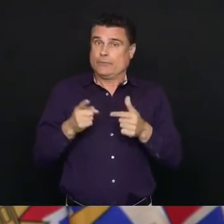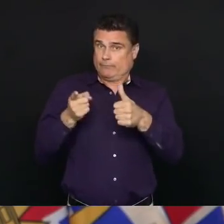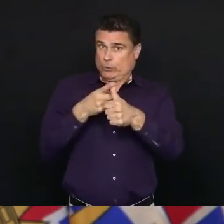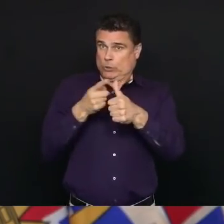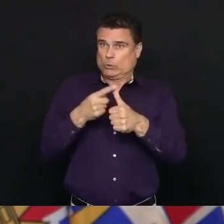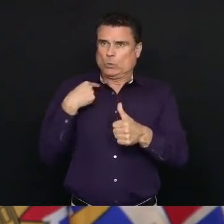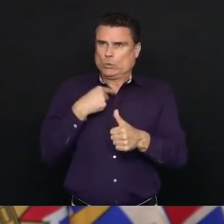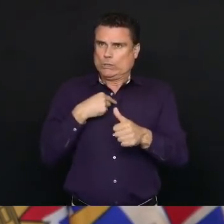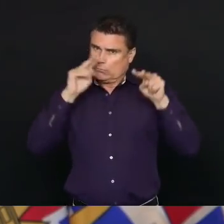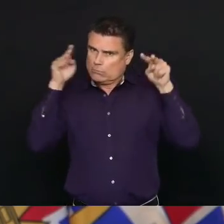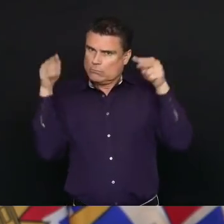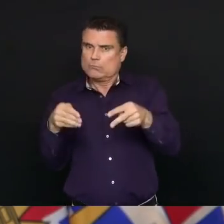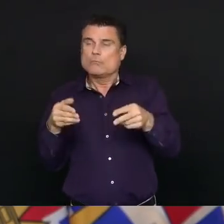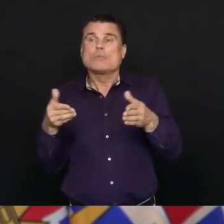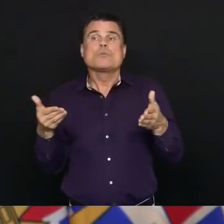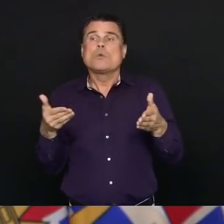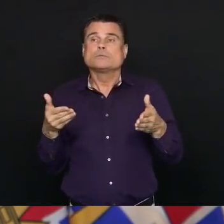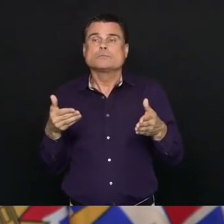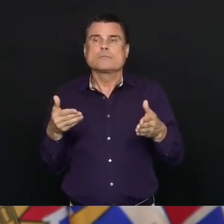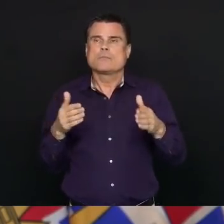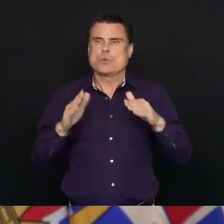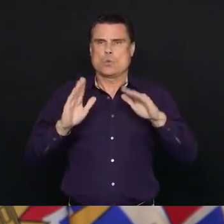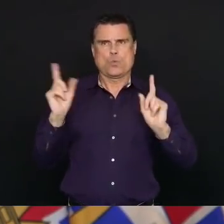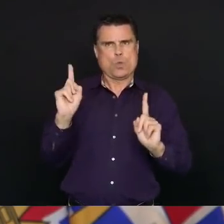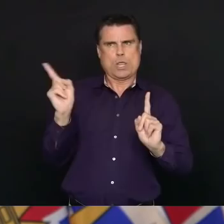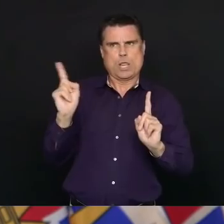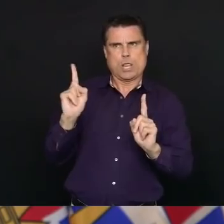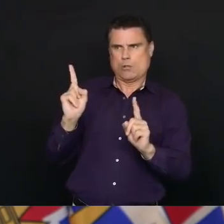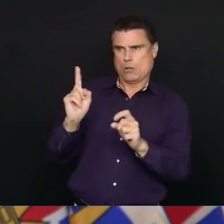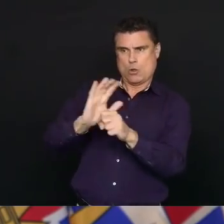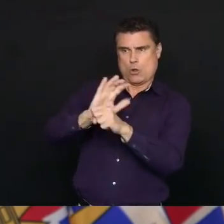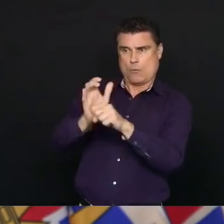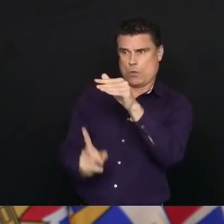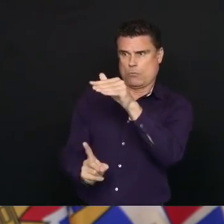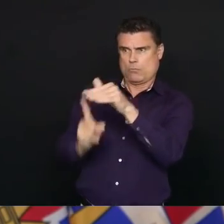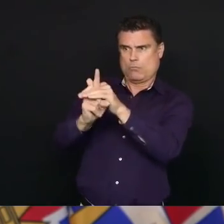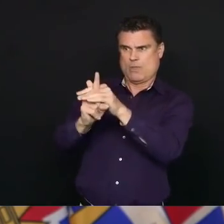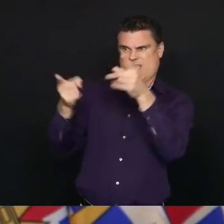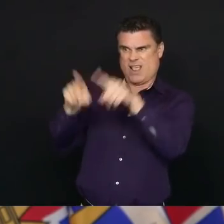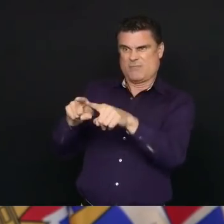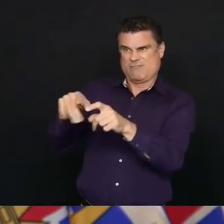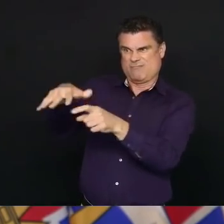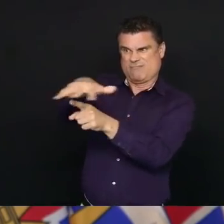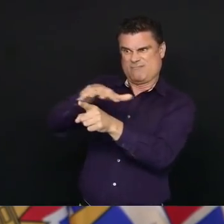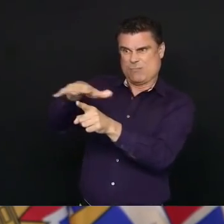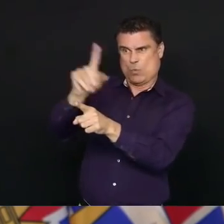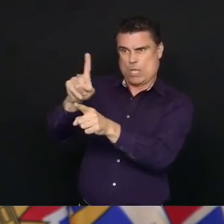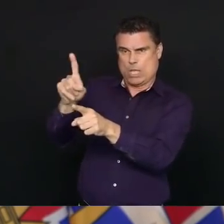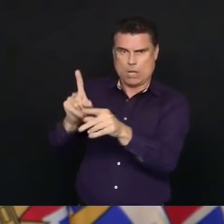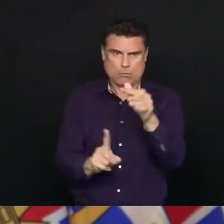So we have been focusing on areas the long-term care homes where there are outbreaks already and have stopped the movement of staff from